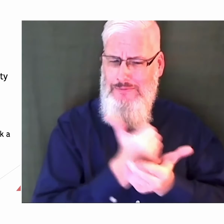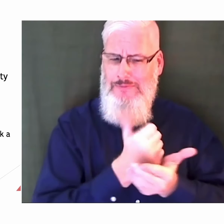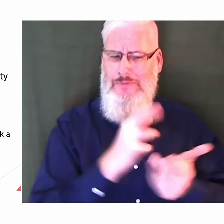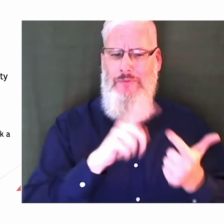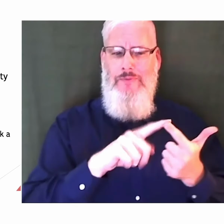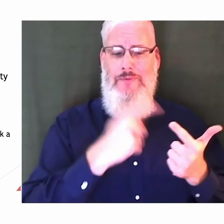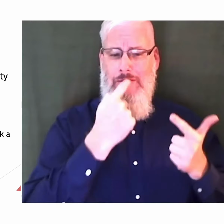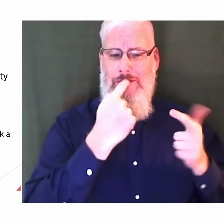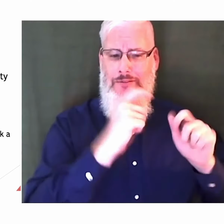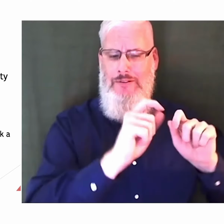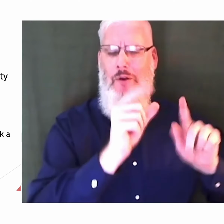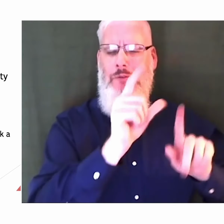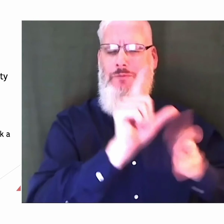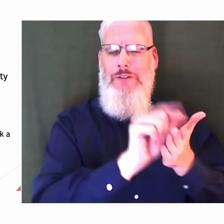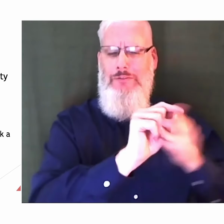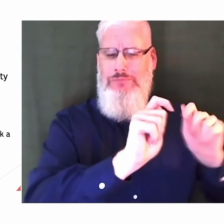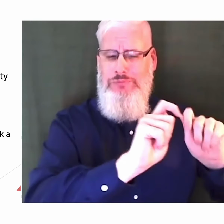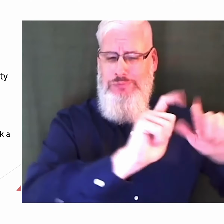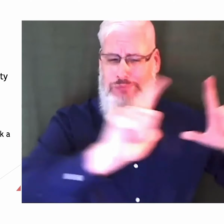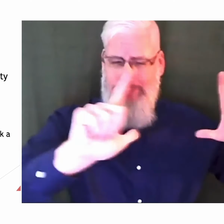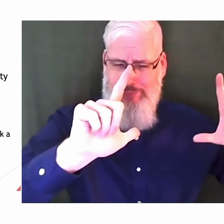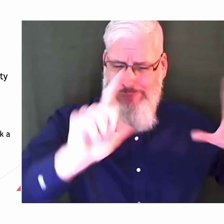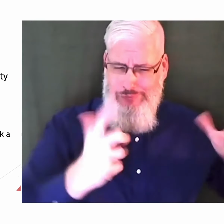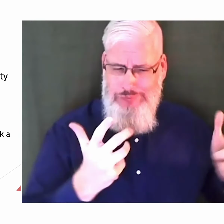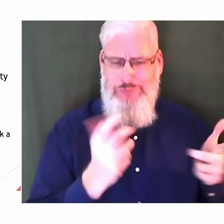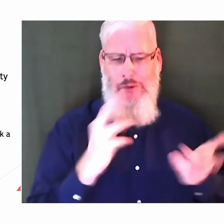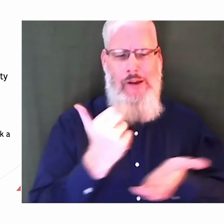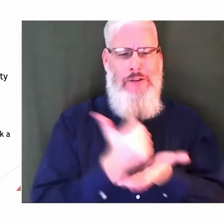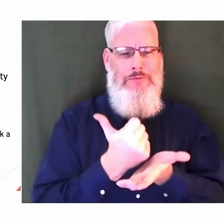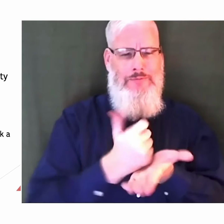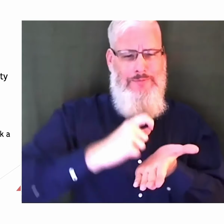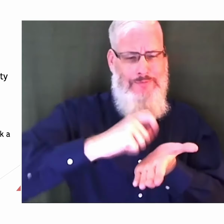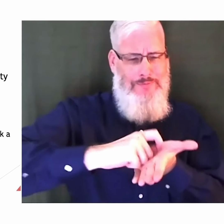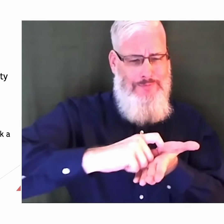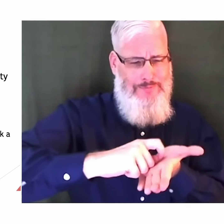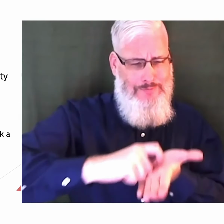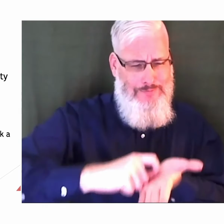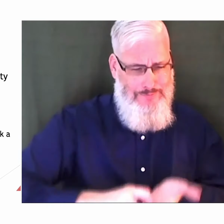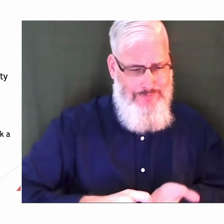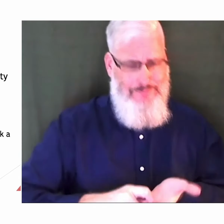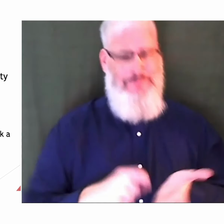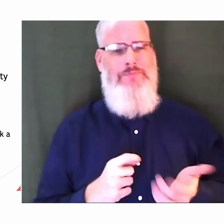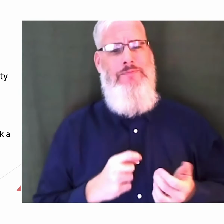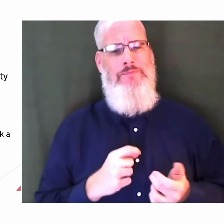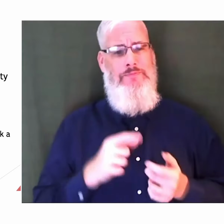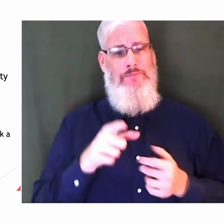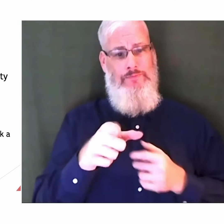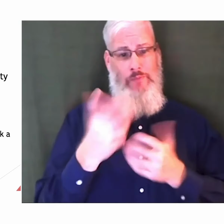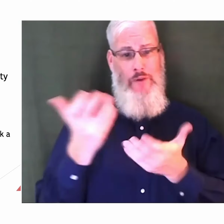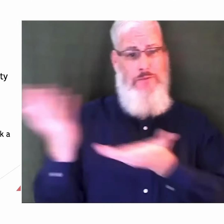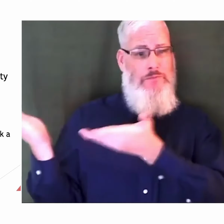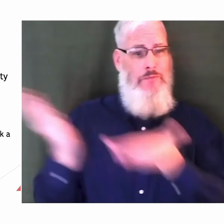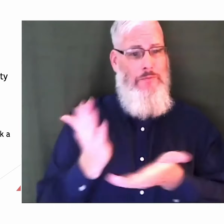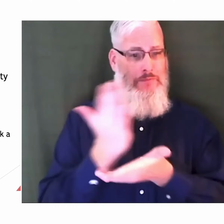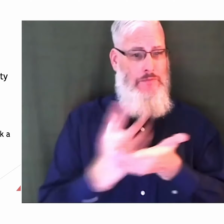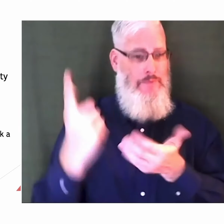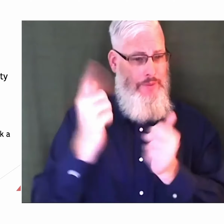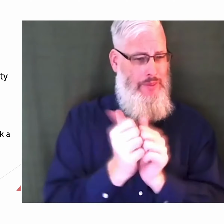magnifying glass or assistance with marking your ballot. You may bring someone to assist you or ask a poll worker